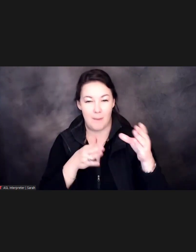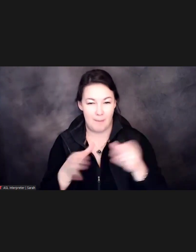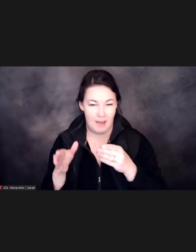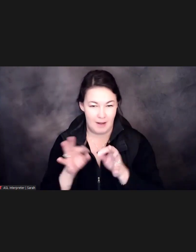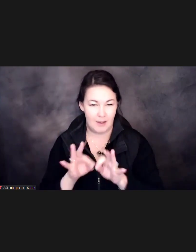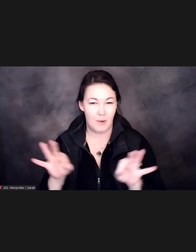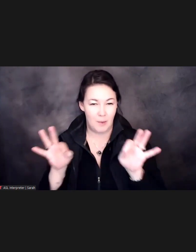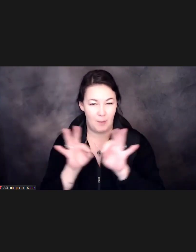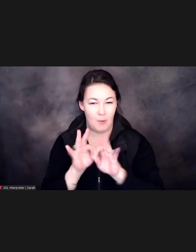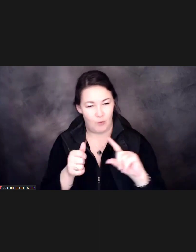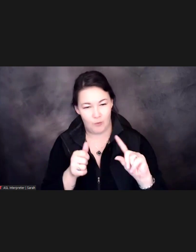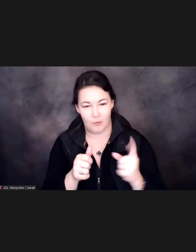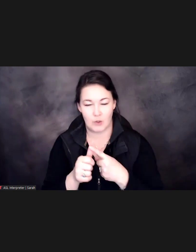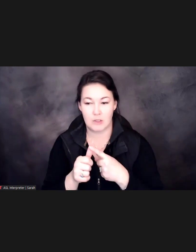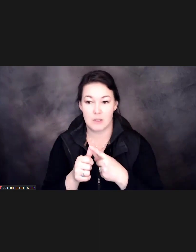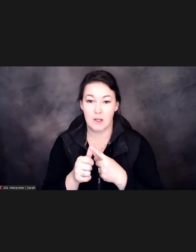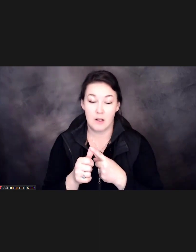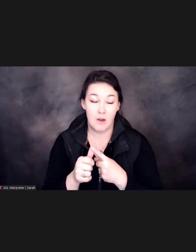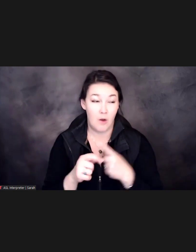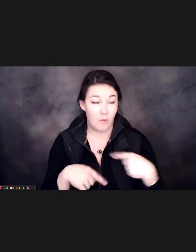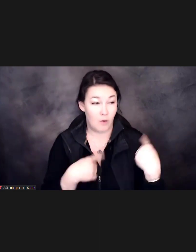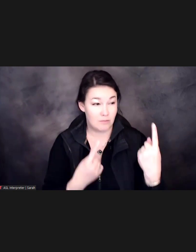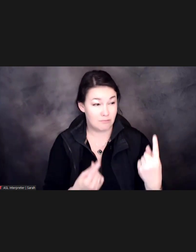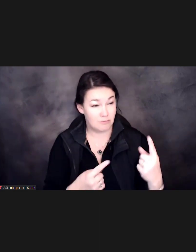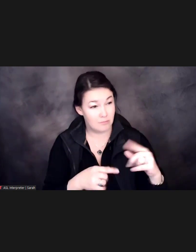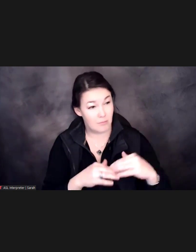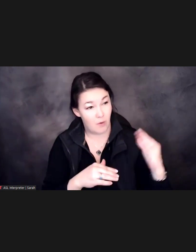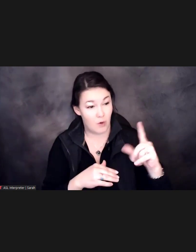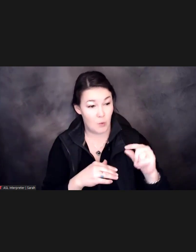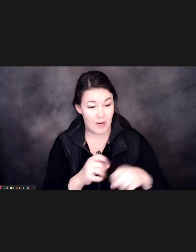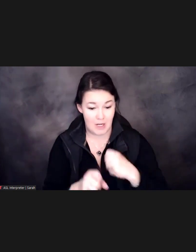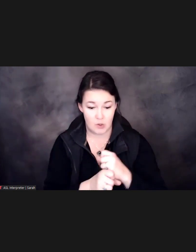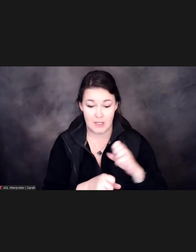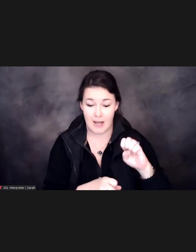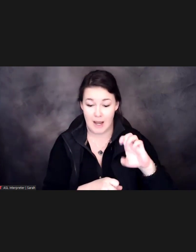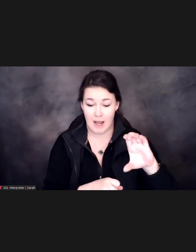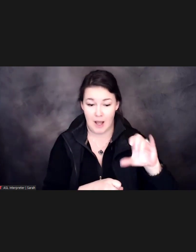As we said, for nearly 20 years, the ECHO Initiative was funded to